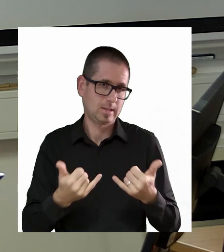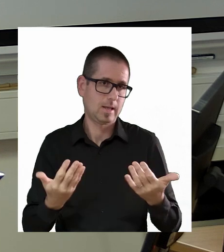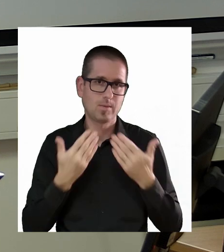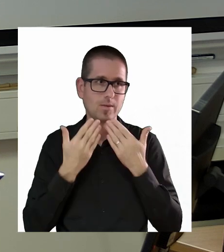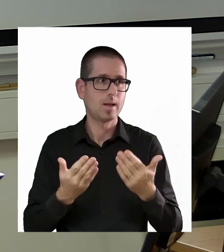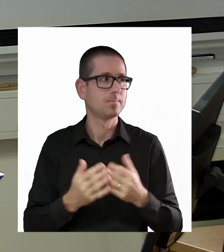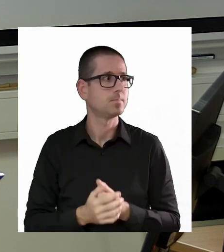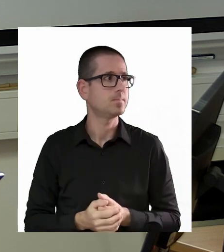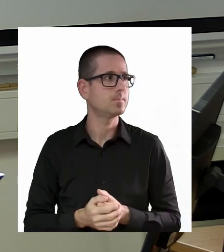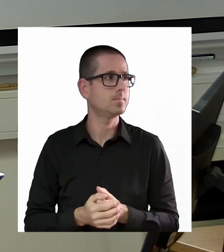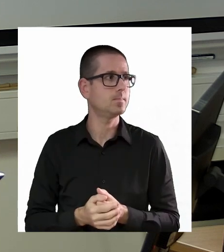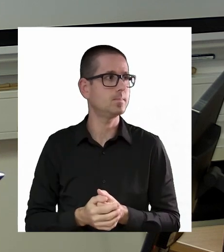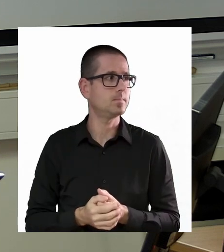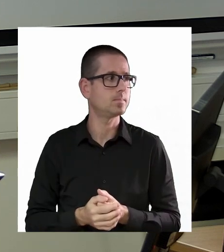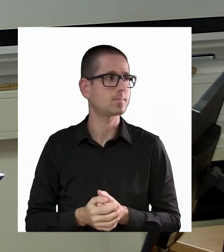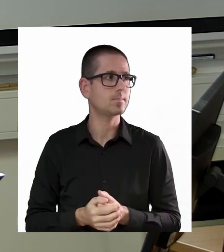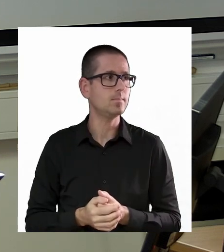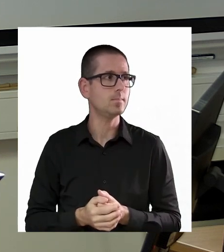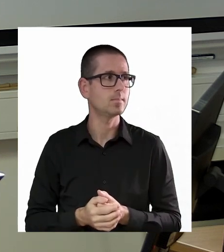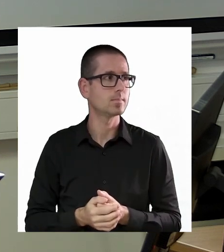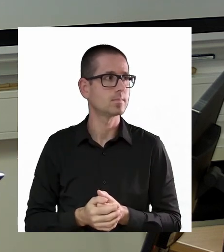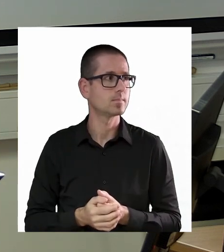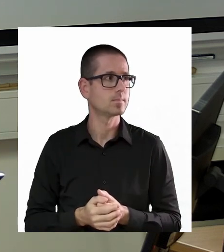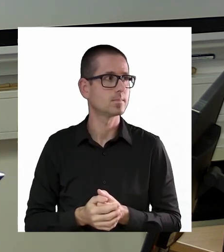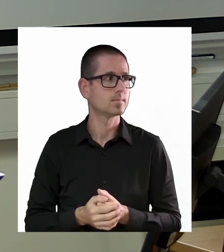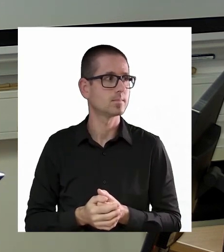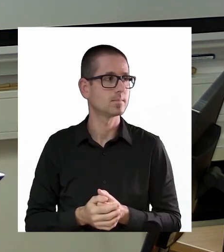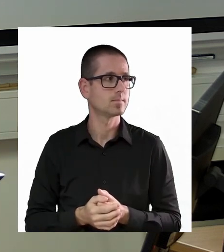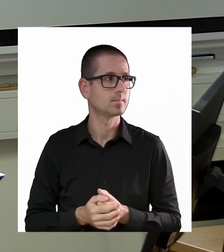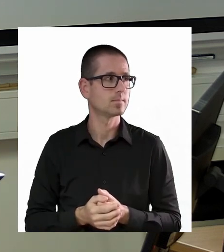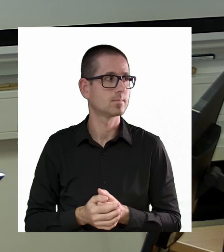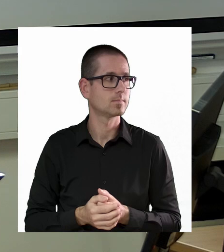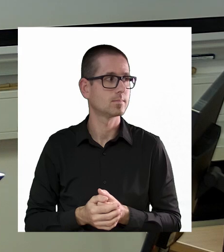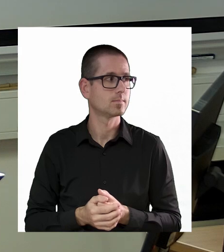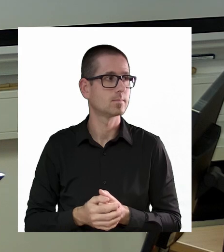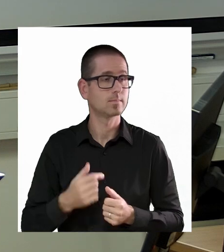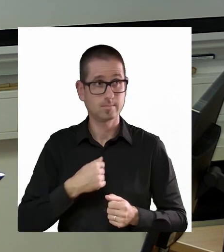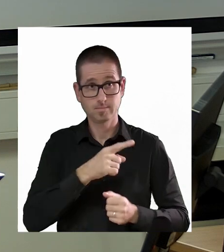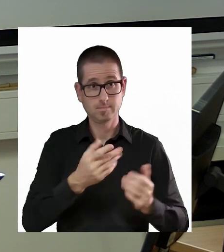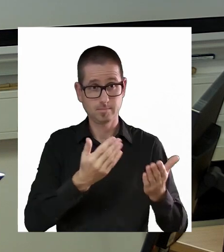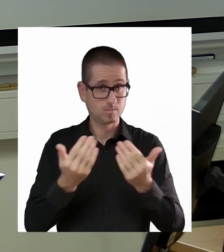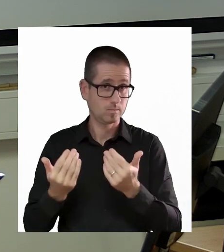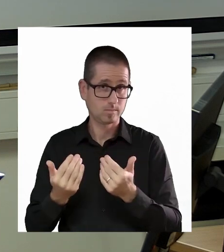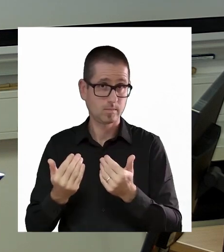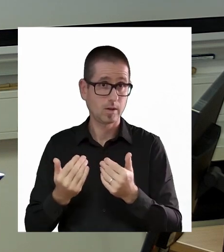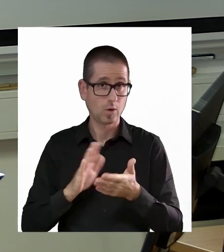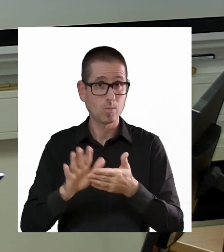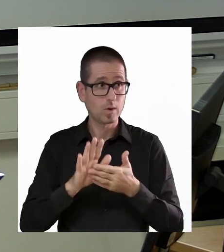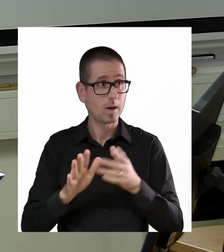Thank you. Maybe I invite you to use this QR code that you see